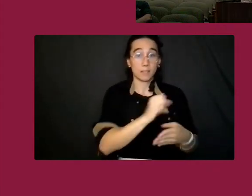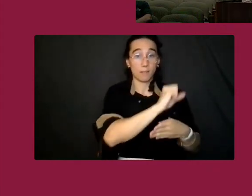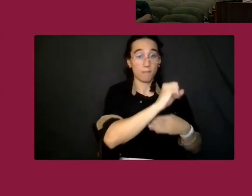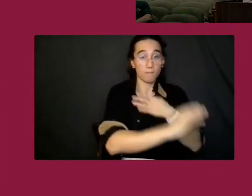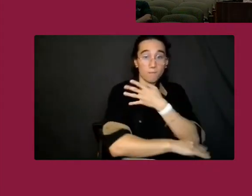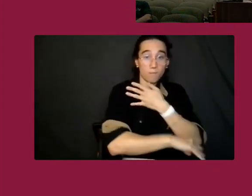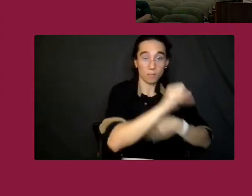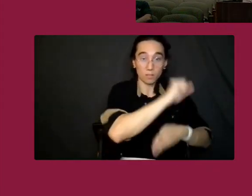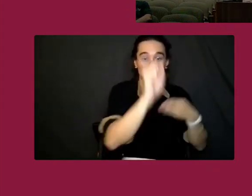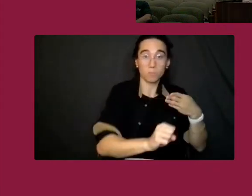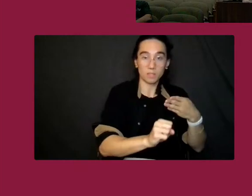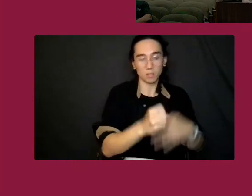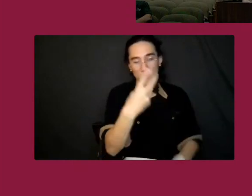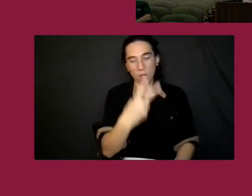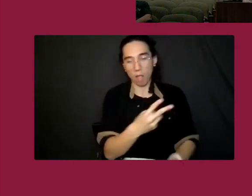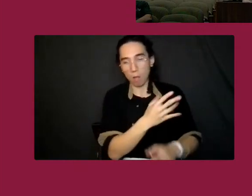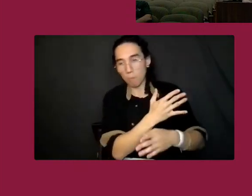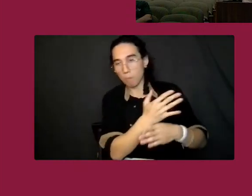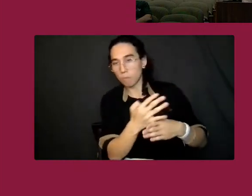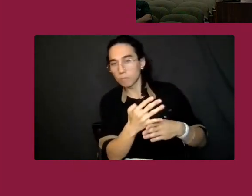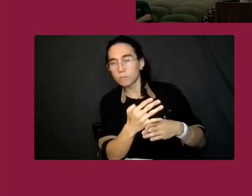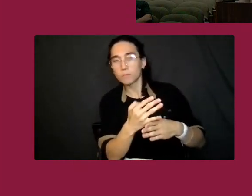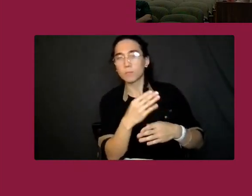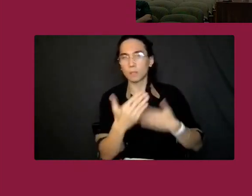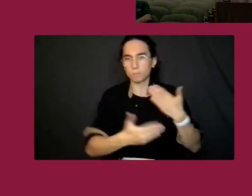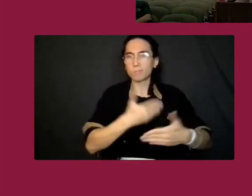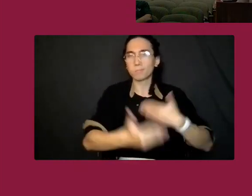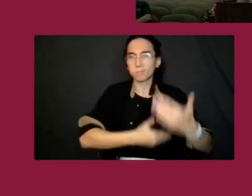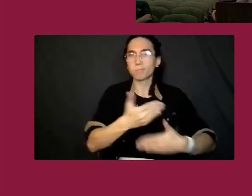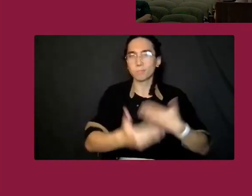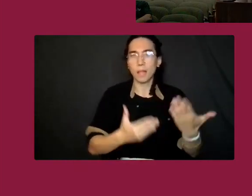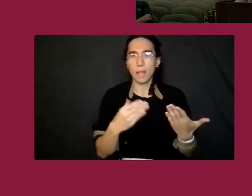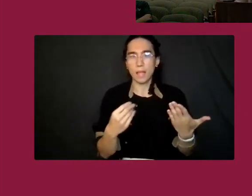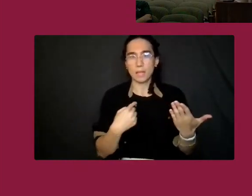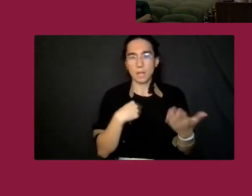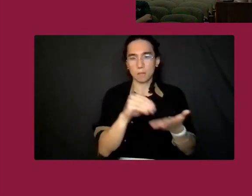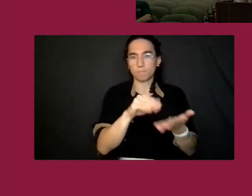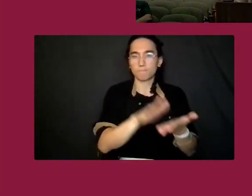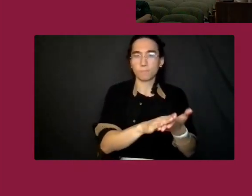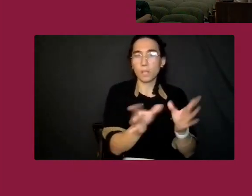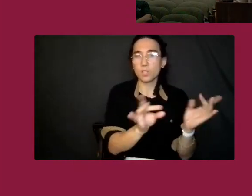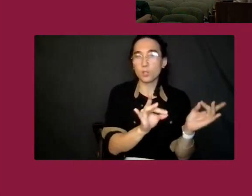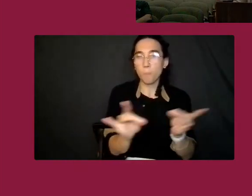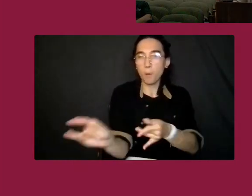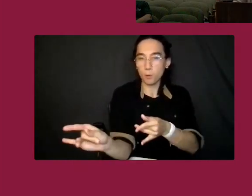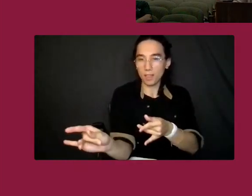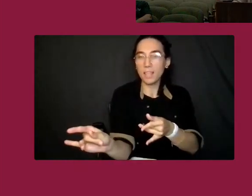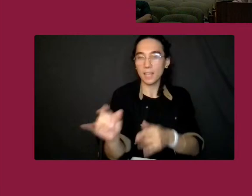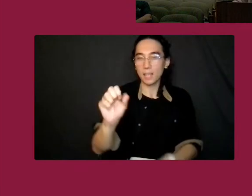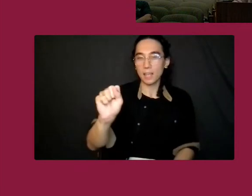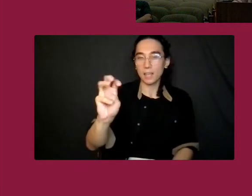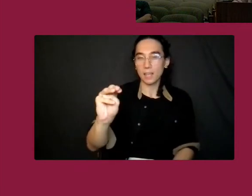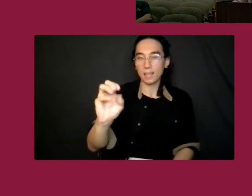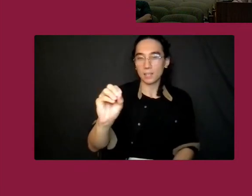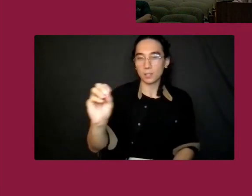You know, I wrote smoothly here, and I do think that that is one adjective that would work, but I think that things are also very, very busy here, which